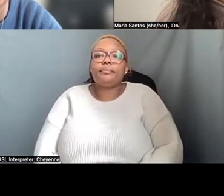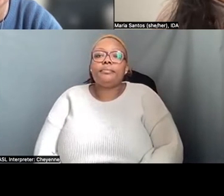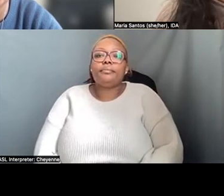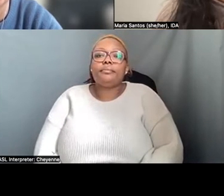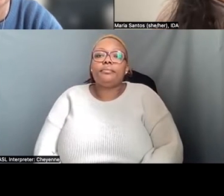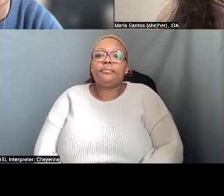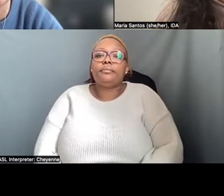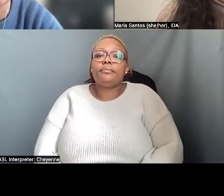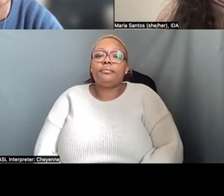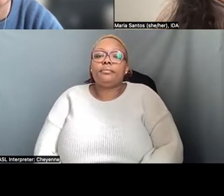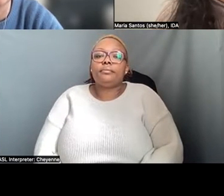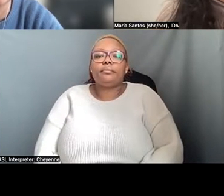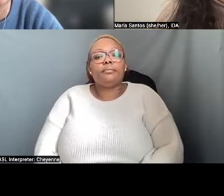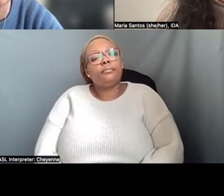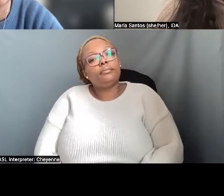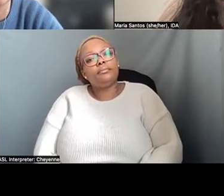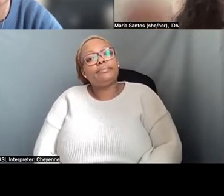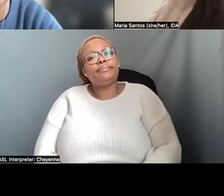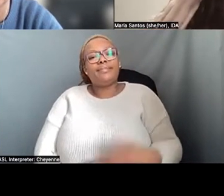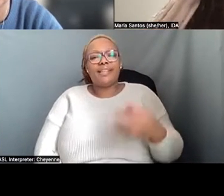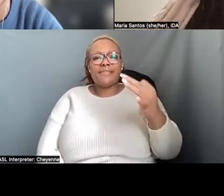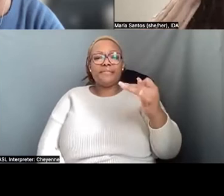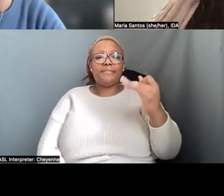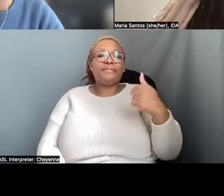is it possible to list the two feature requirements with another form of media?